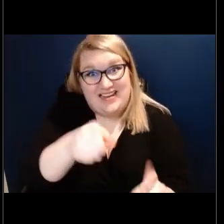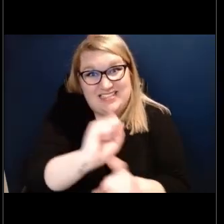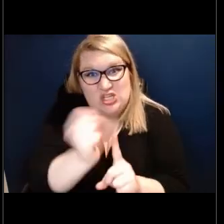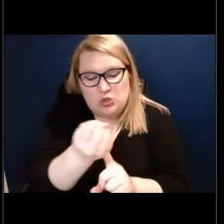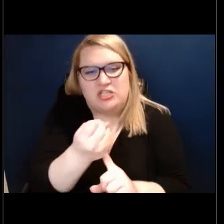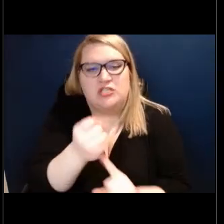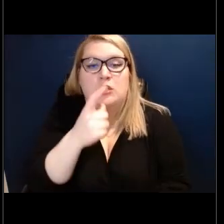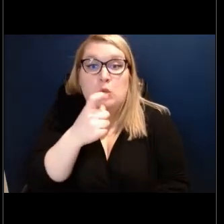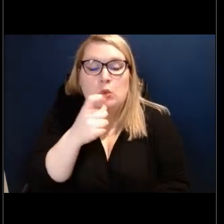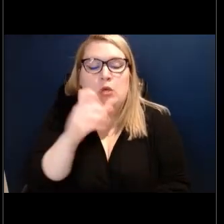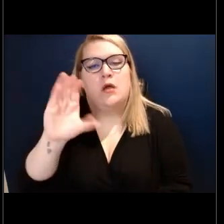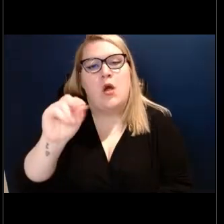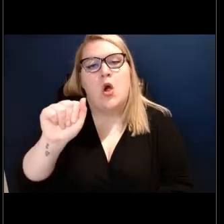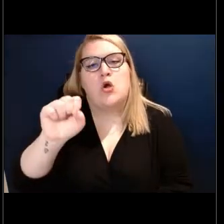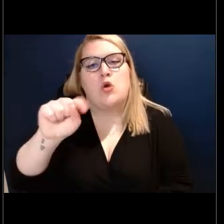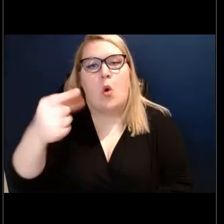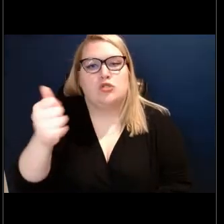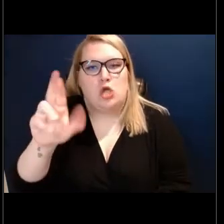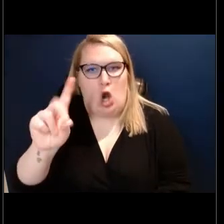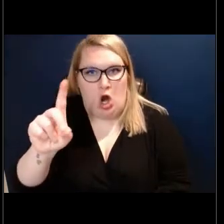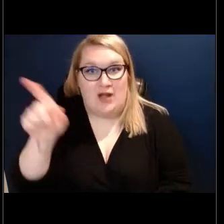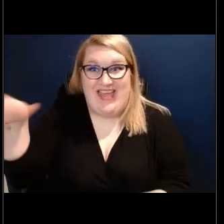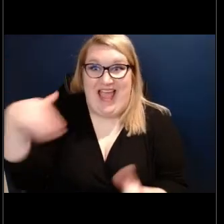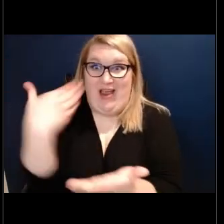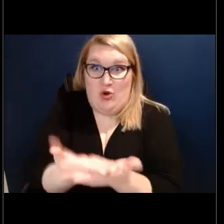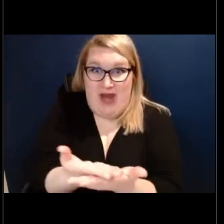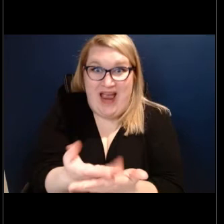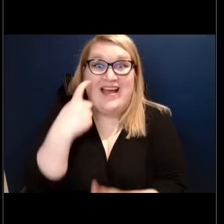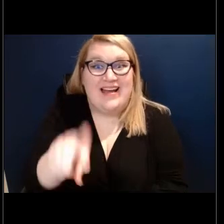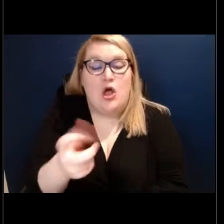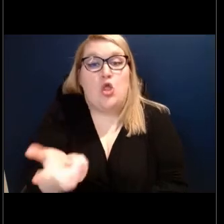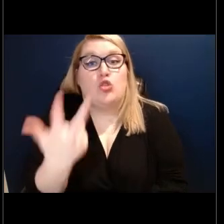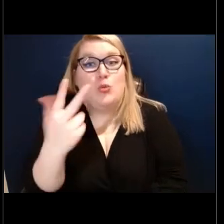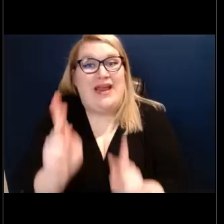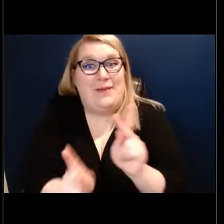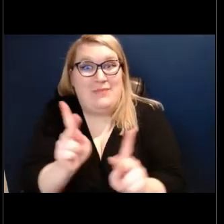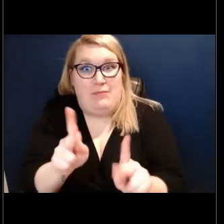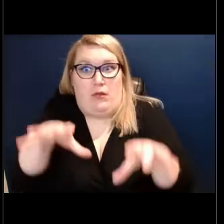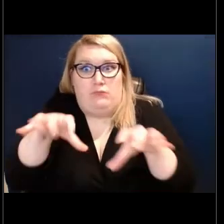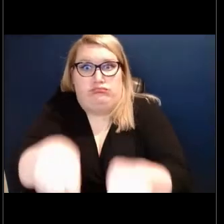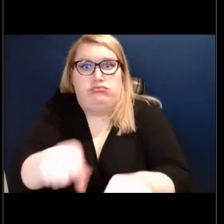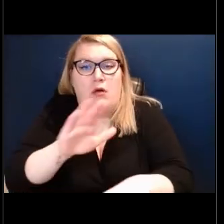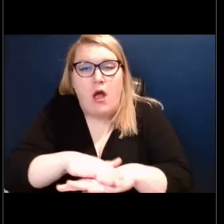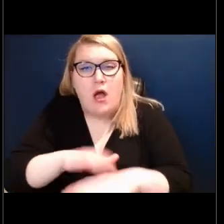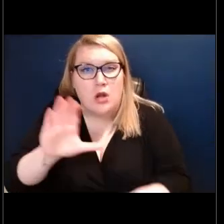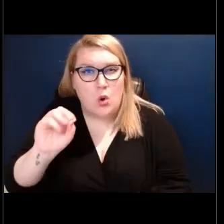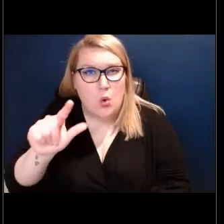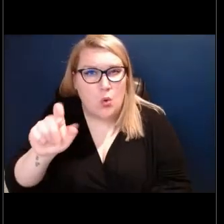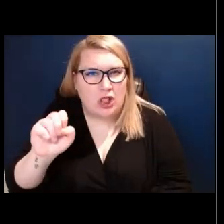So the rescue helicopter arrived on scene, and found three people hanging onto a cooler. I don't think we actually see that in this case,